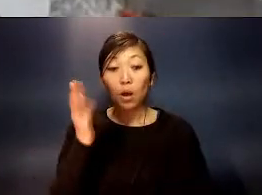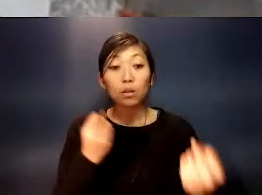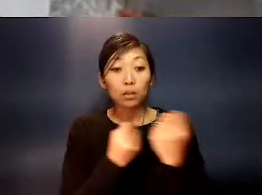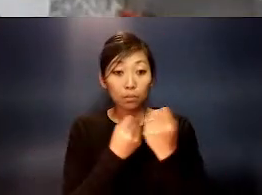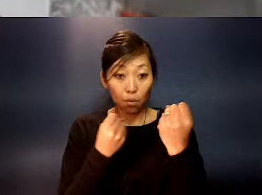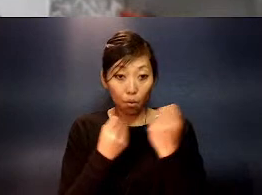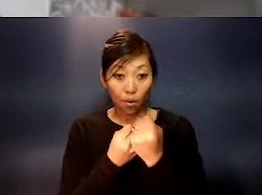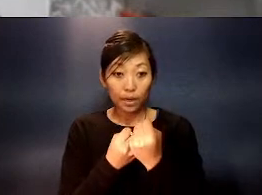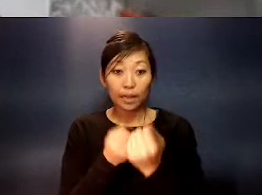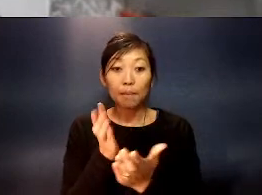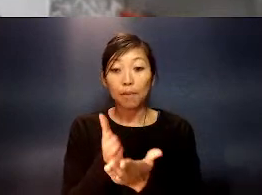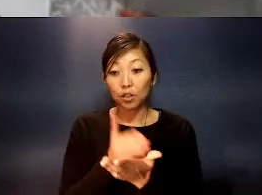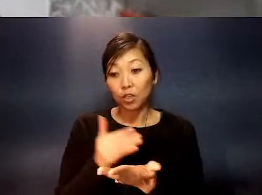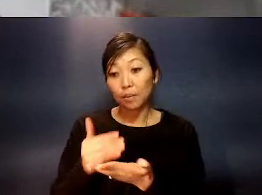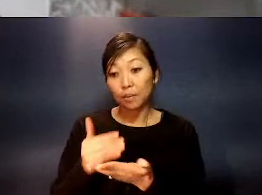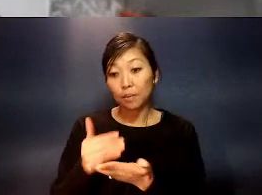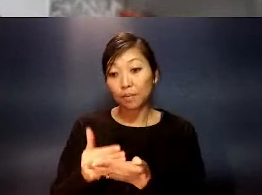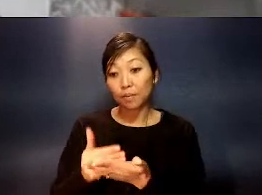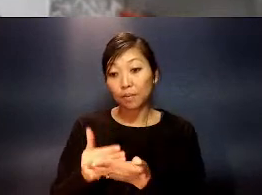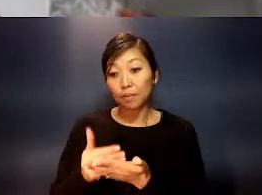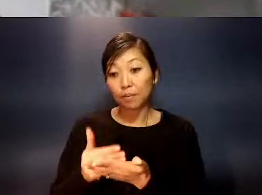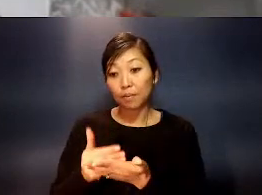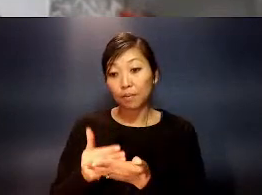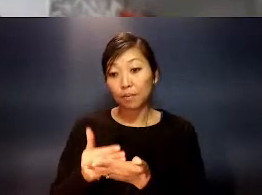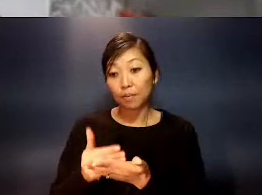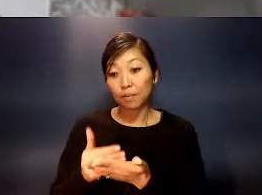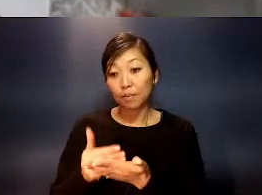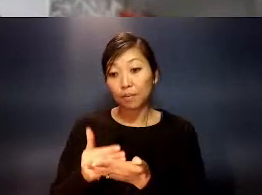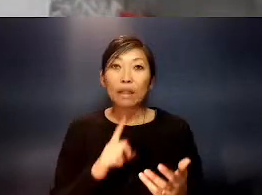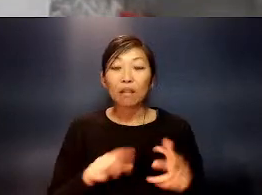I WON'T REPEAT WHAT MY FELLOW COUNCIL MEMBERS HAVE SO ELOQUENTLY PUT.